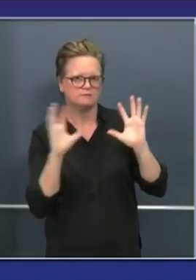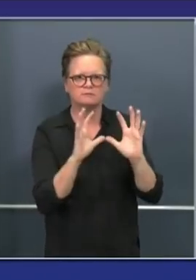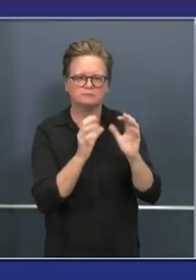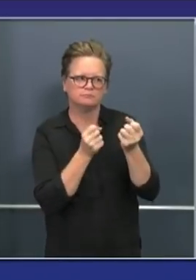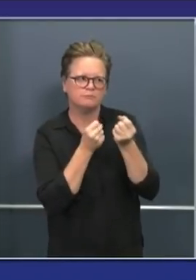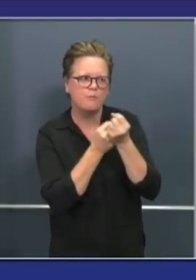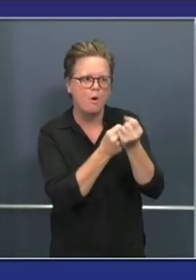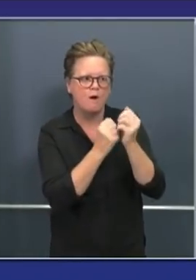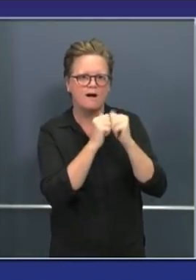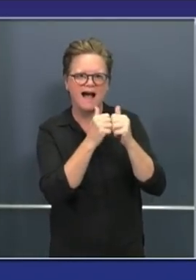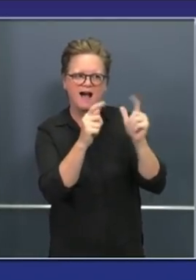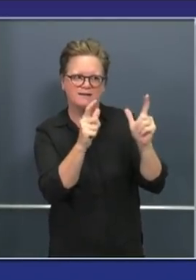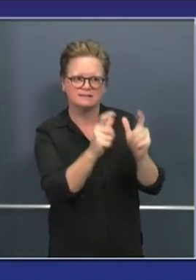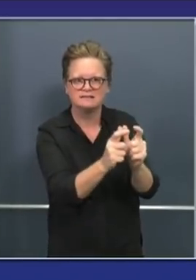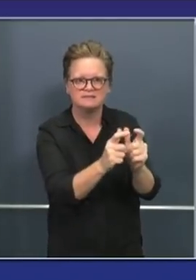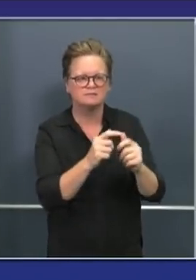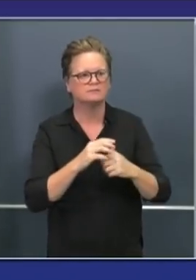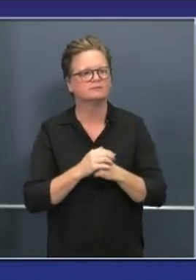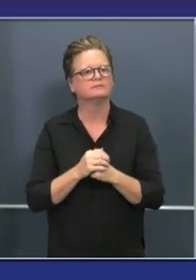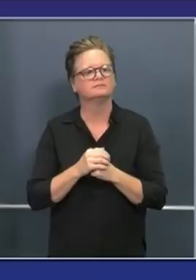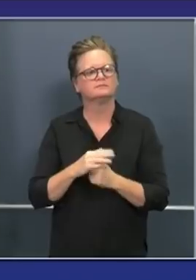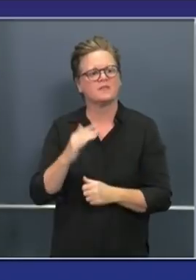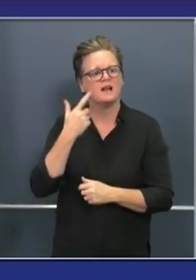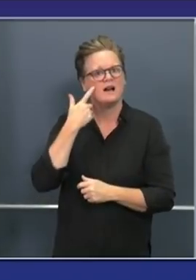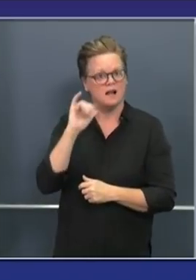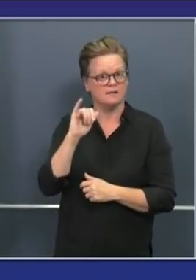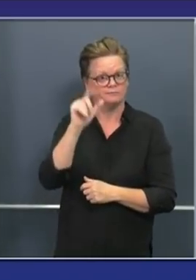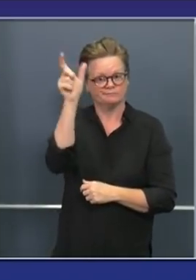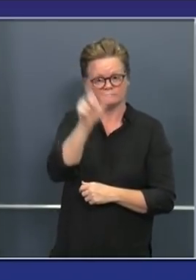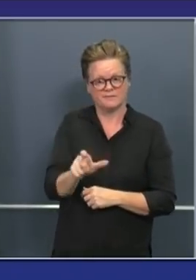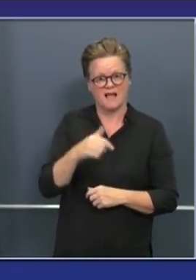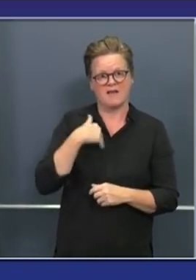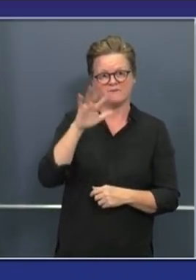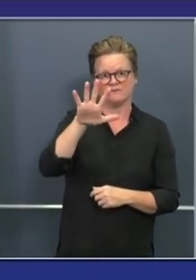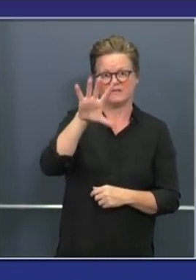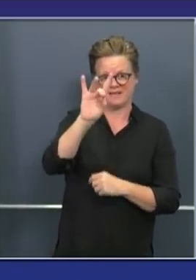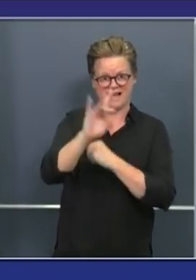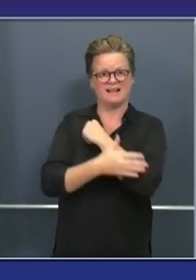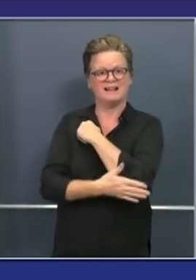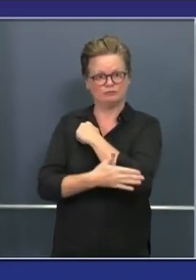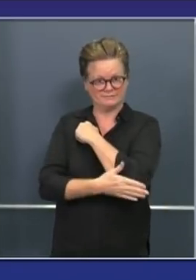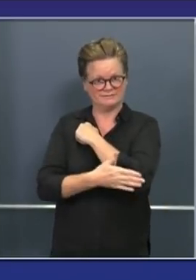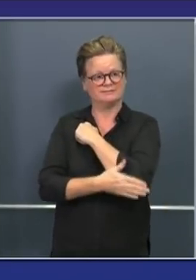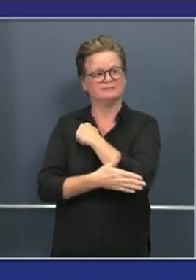IMPROVE SITUATIONS THAT MIGHT NEED ADDITIONAL ATTENTION.. AS THE GOVERNOR SAID, OF THE 58 COUNTIES TODAY, THE NUMBER OF COUNTIES WE ARE WORKING WITH